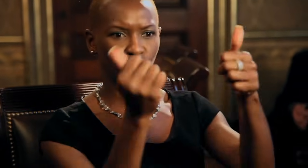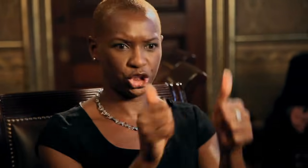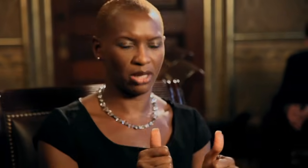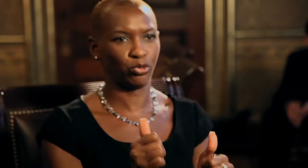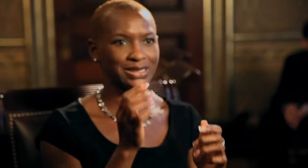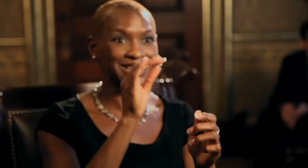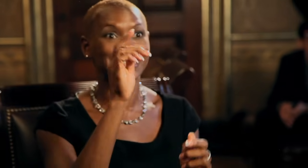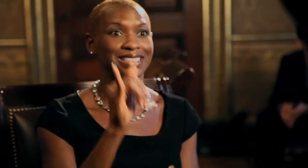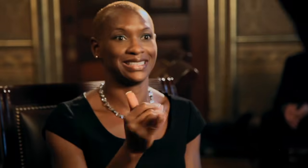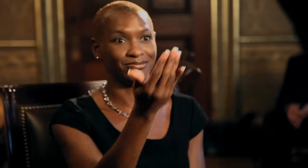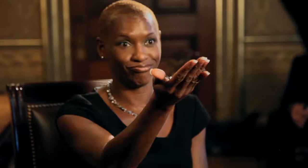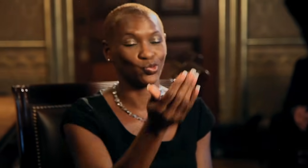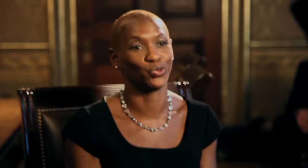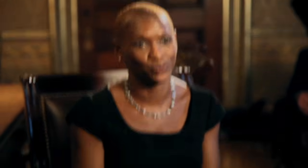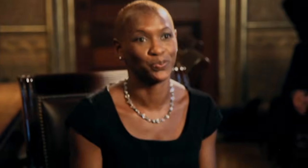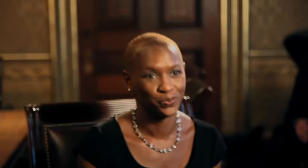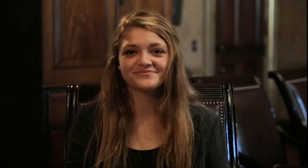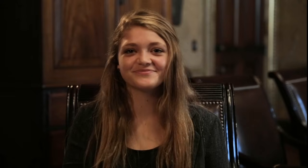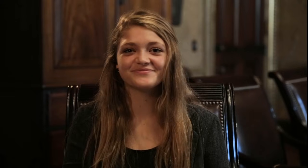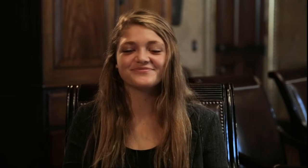You shape your own destiny.